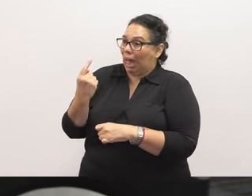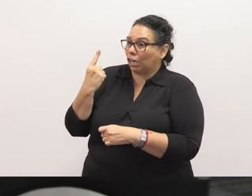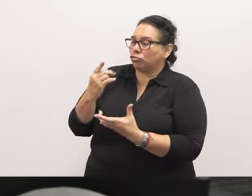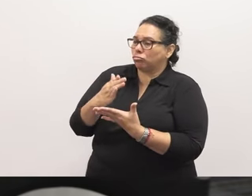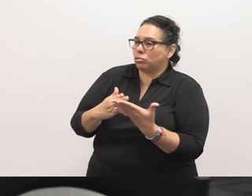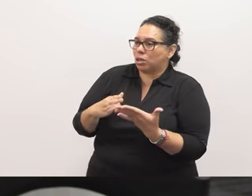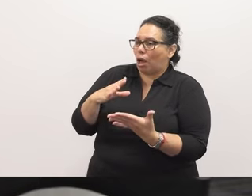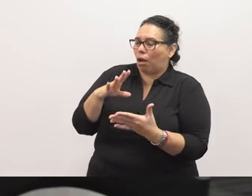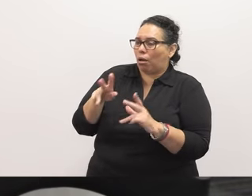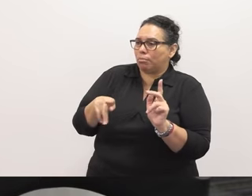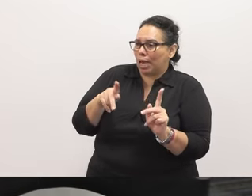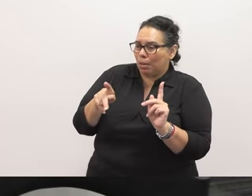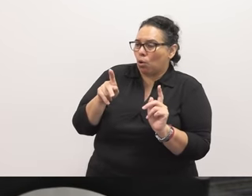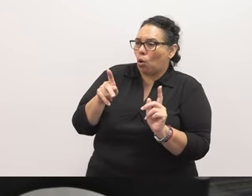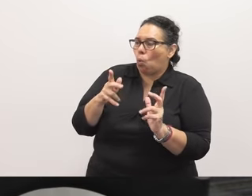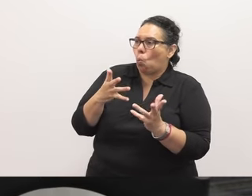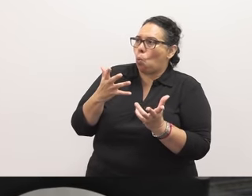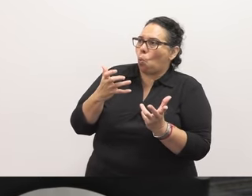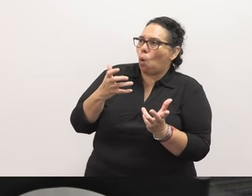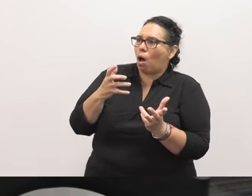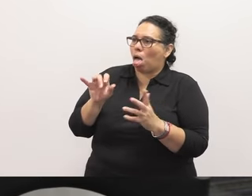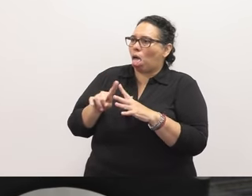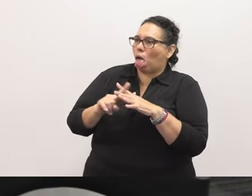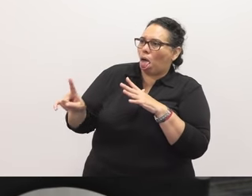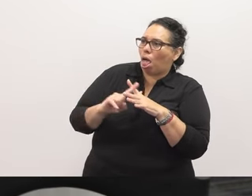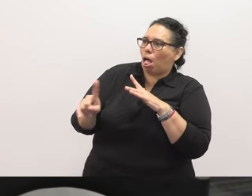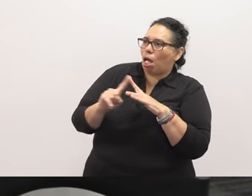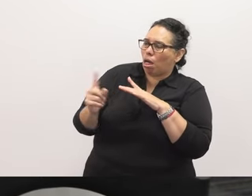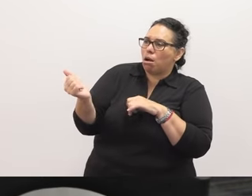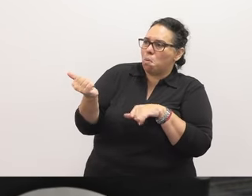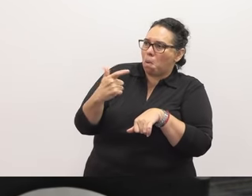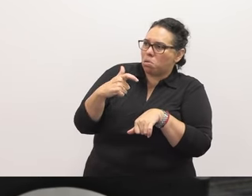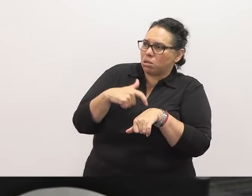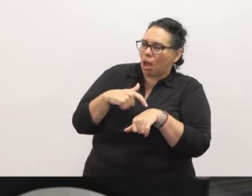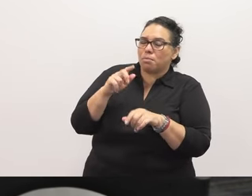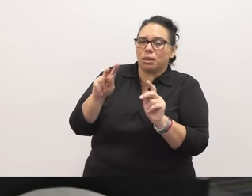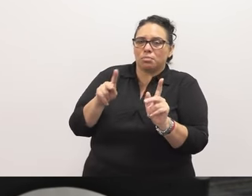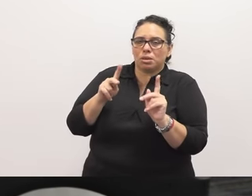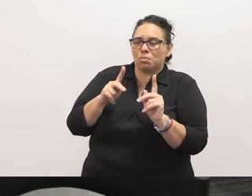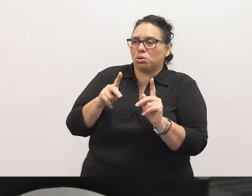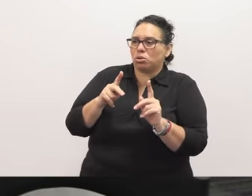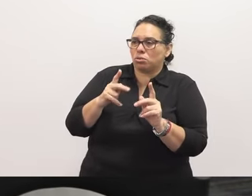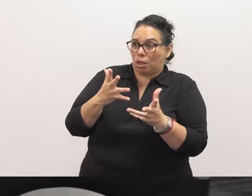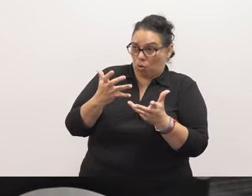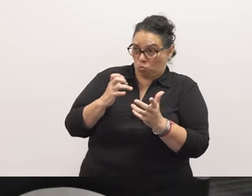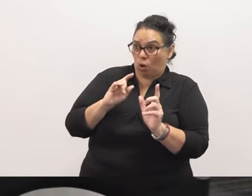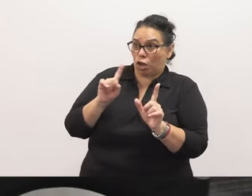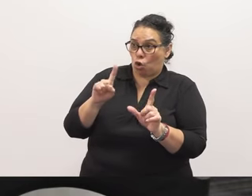wanted to like ditch all the time and the people that wanted to go to class and get their work done.